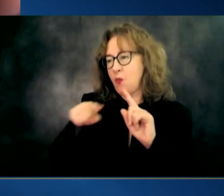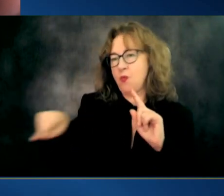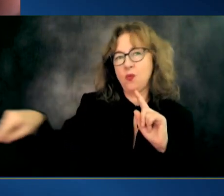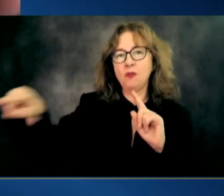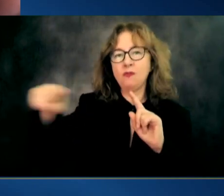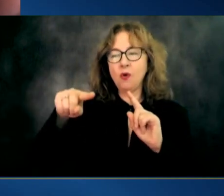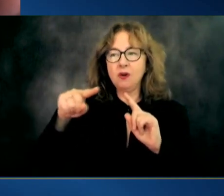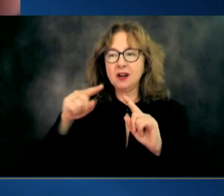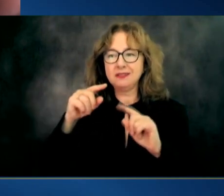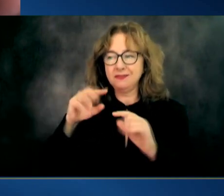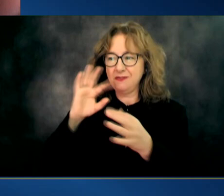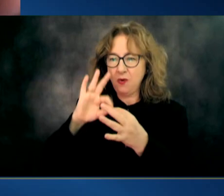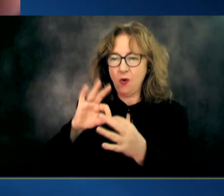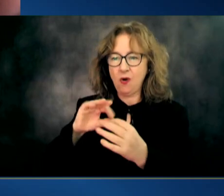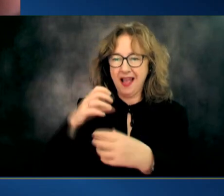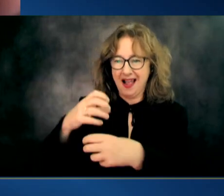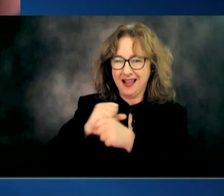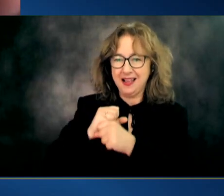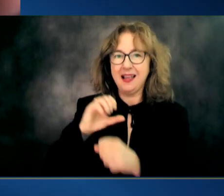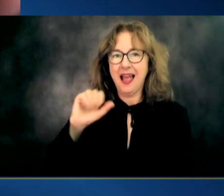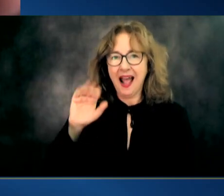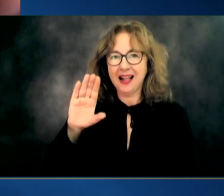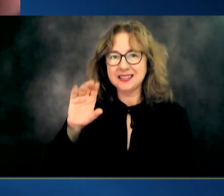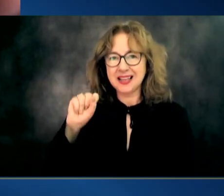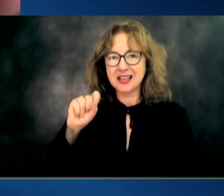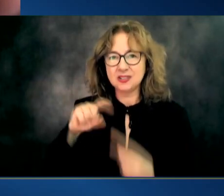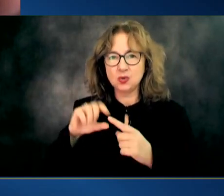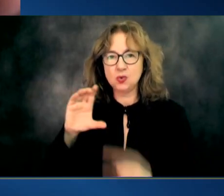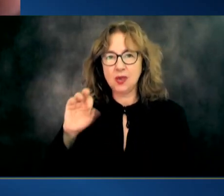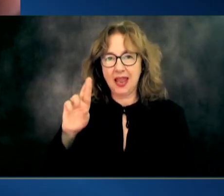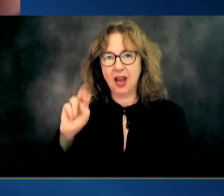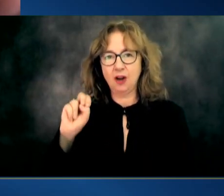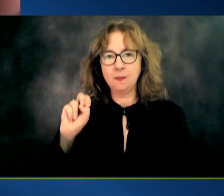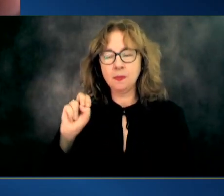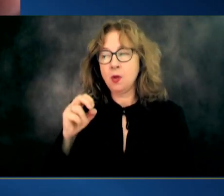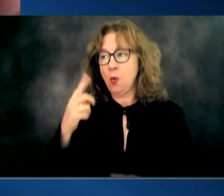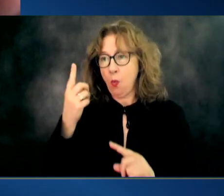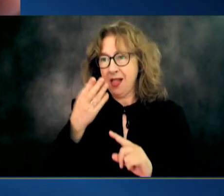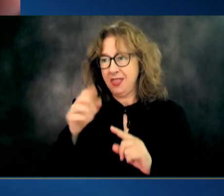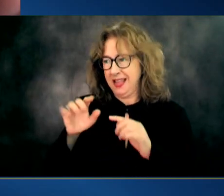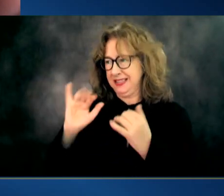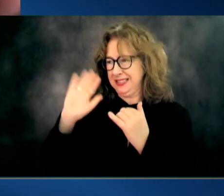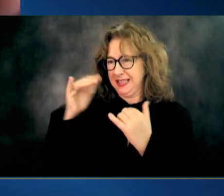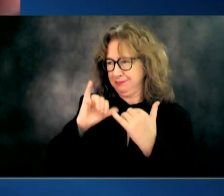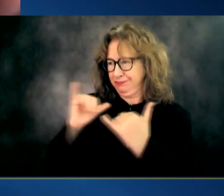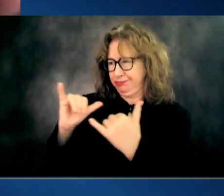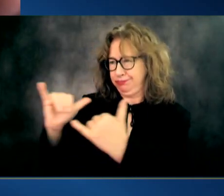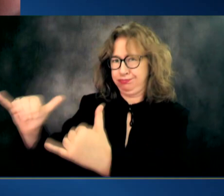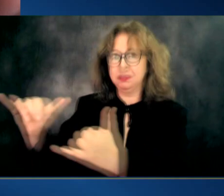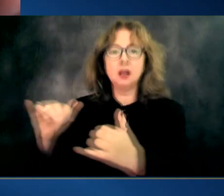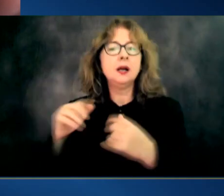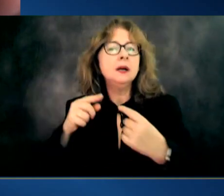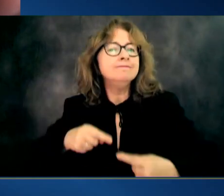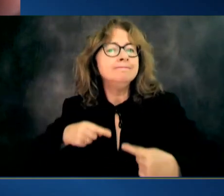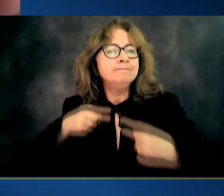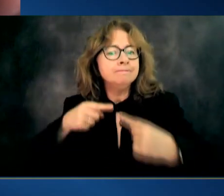care. One of the themes that we heard again and again was the difficulty in transitioning